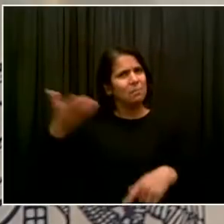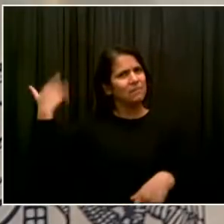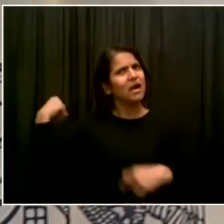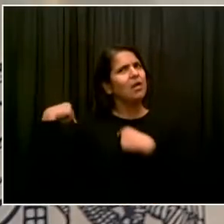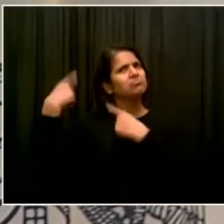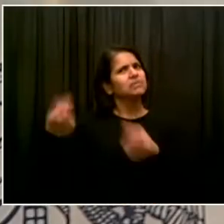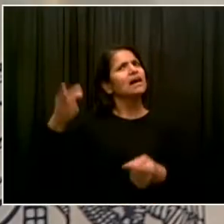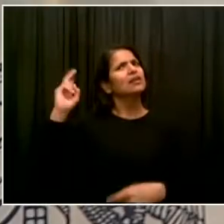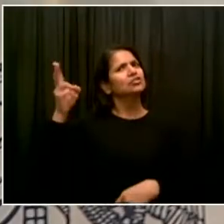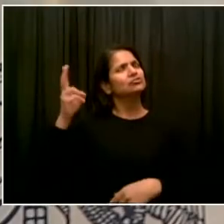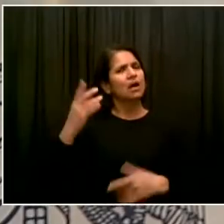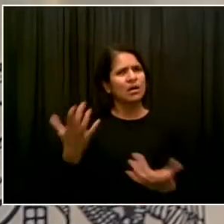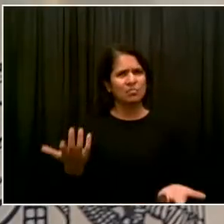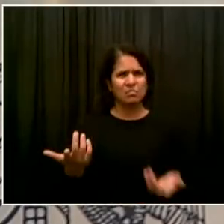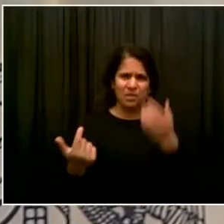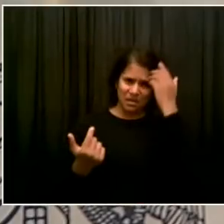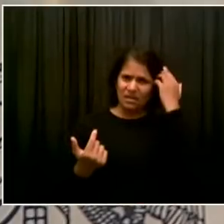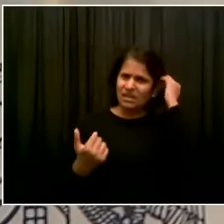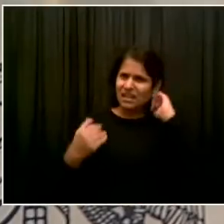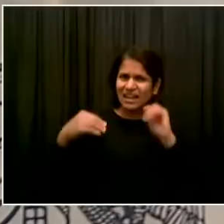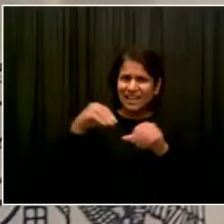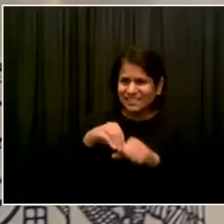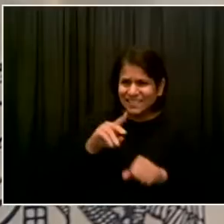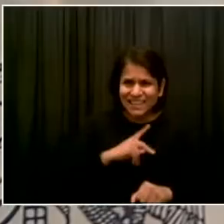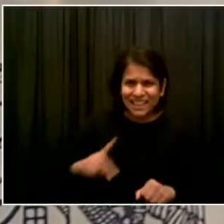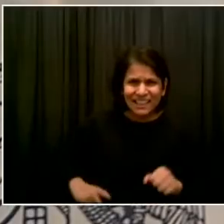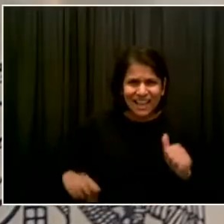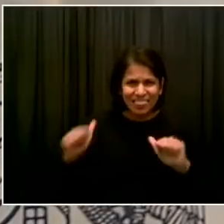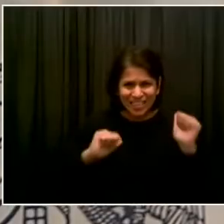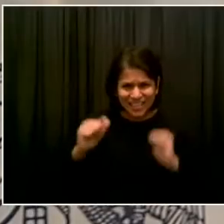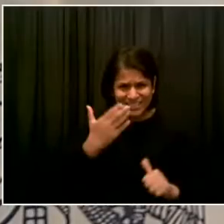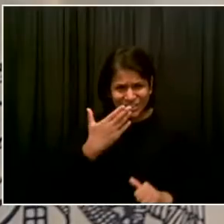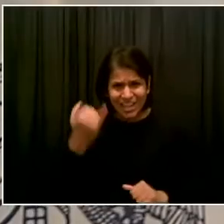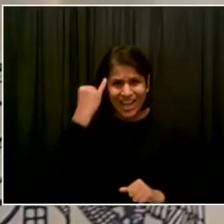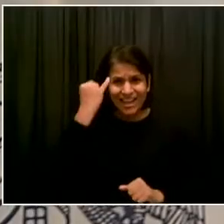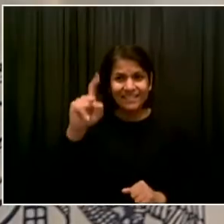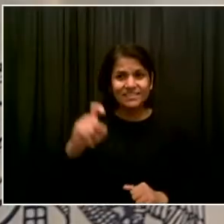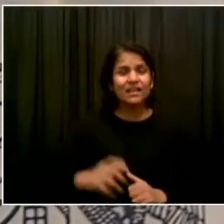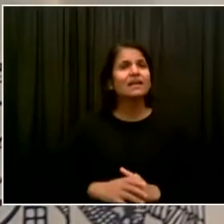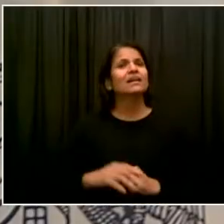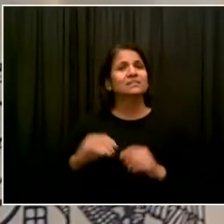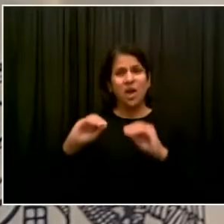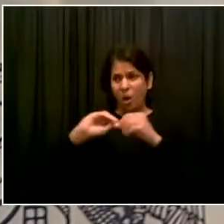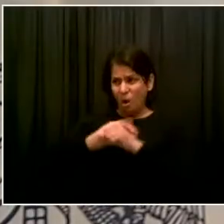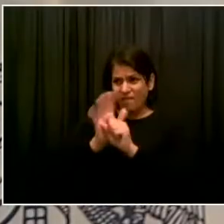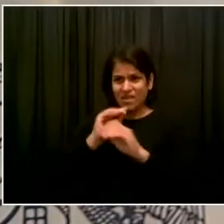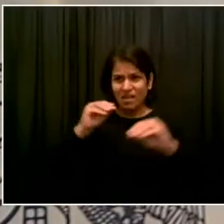IS A GOOD IDEA GIVEN HOW QUICKLOY MICRON